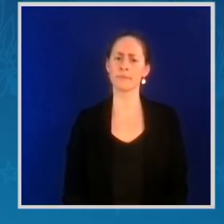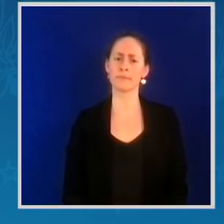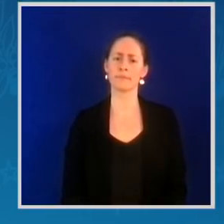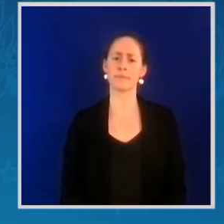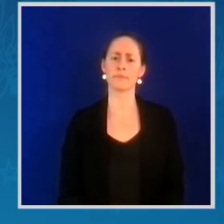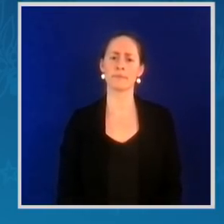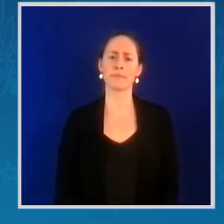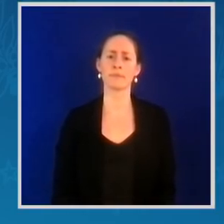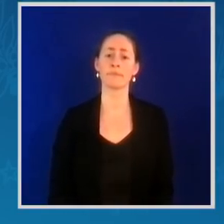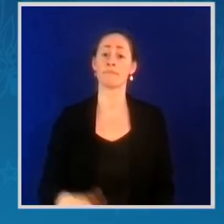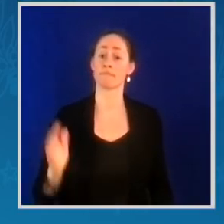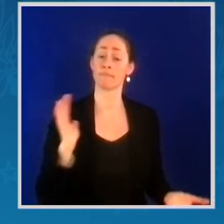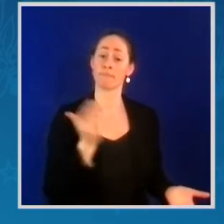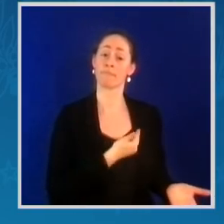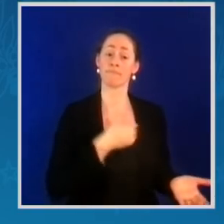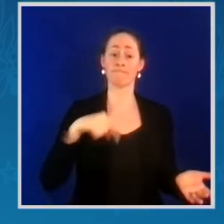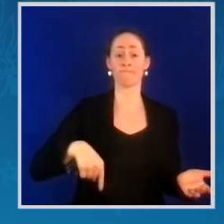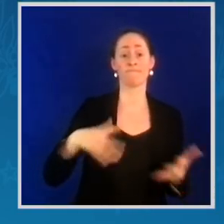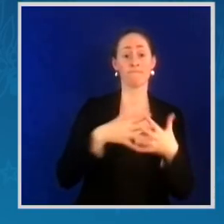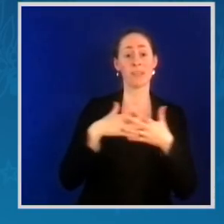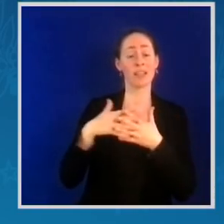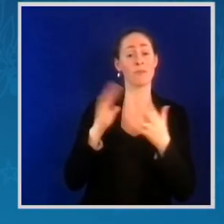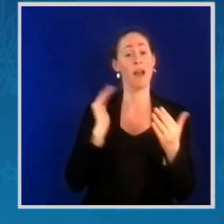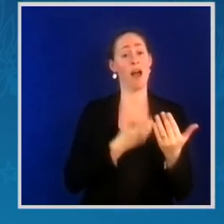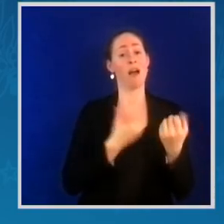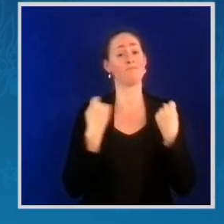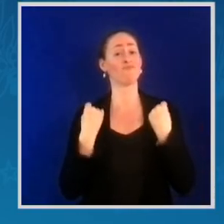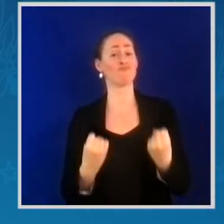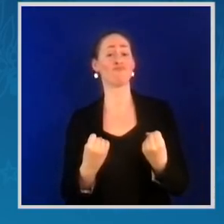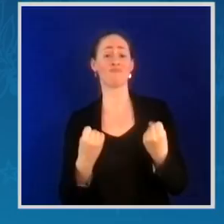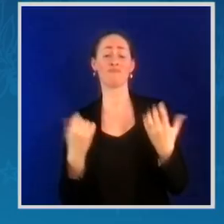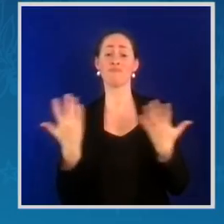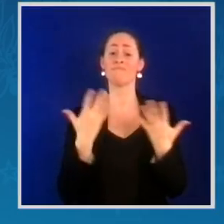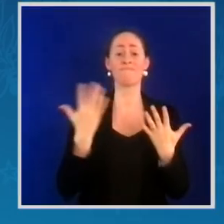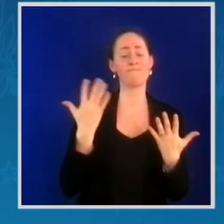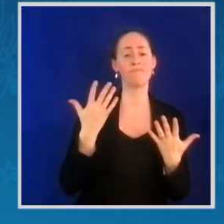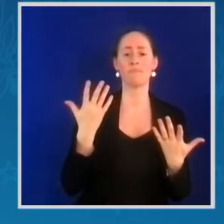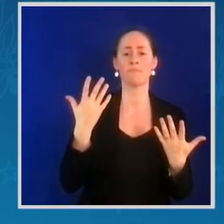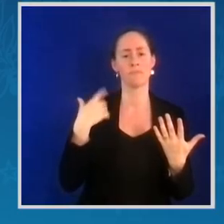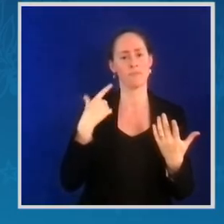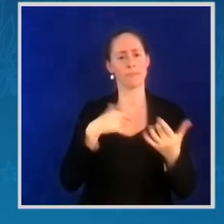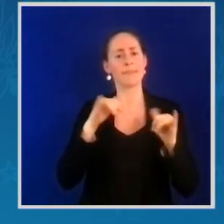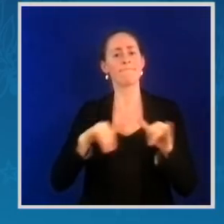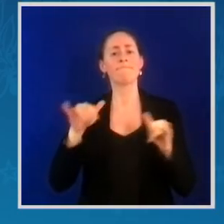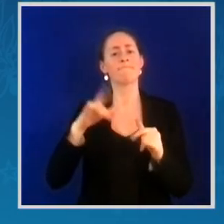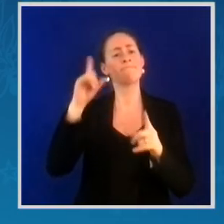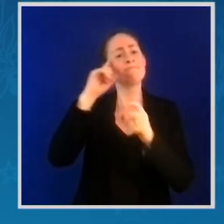and then hopefully travel to places where we have some level of respect